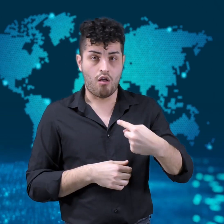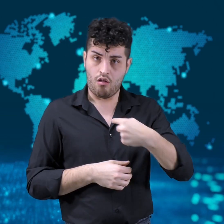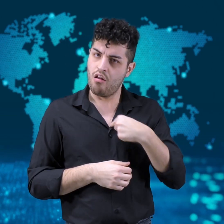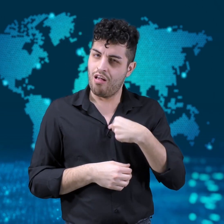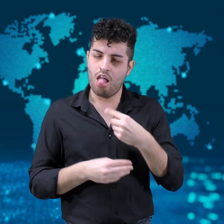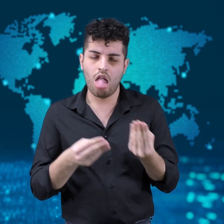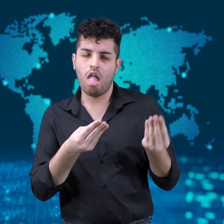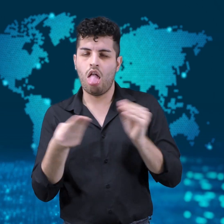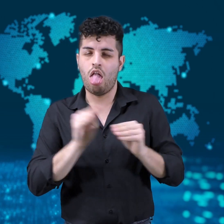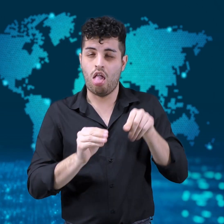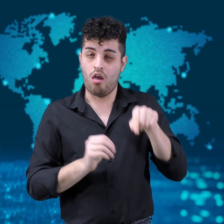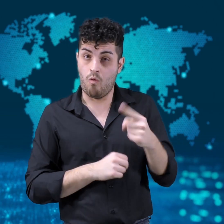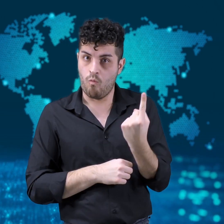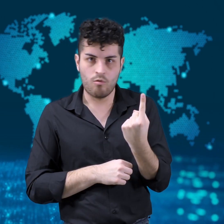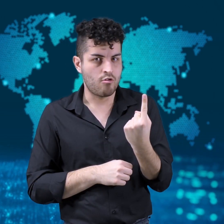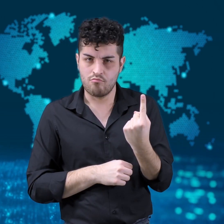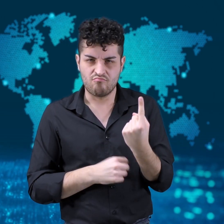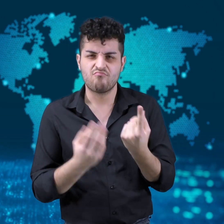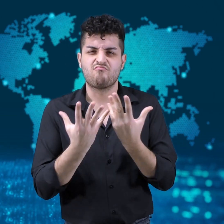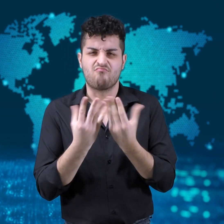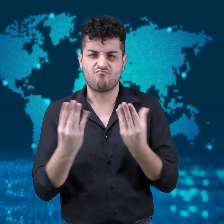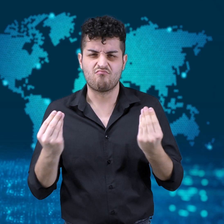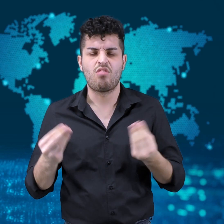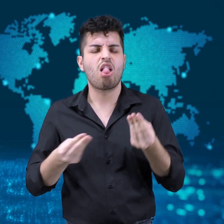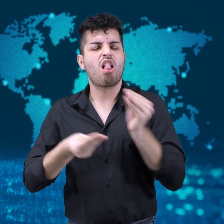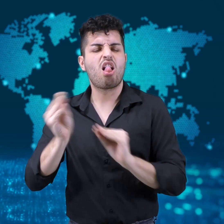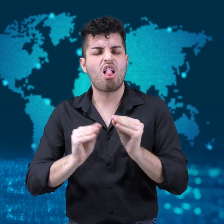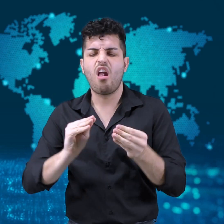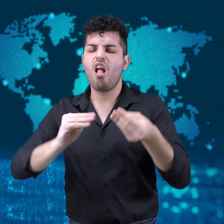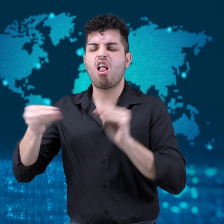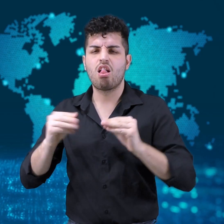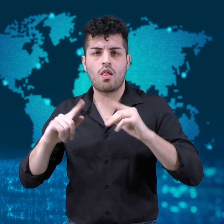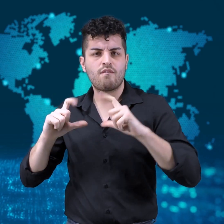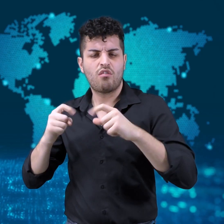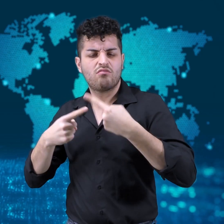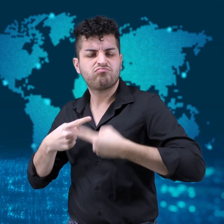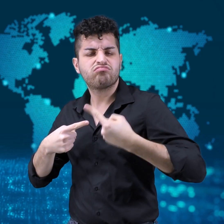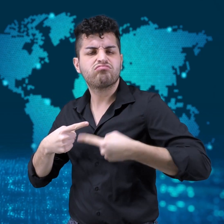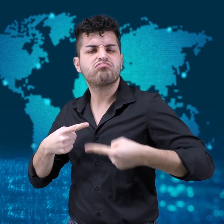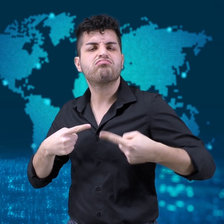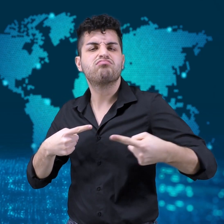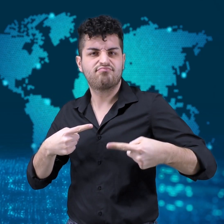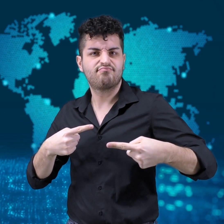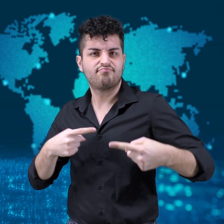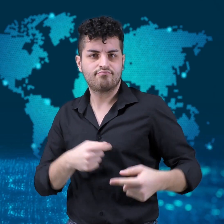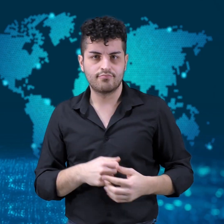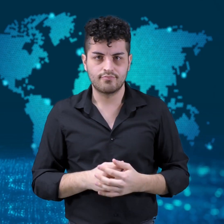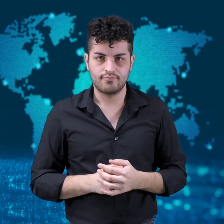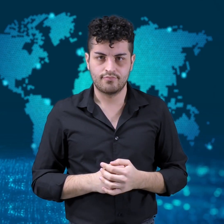He said he intends to create more similar photos.